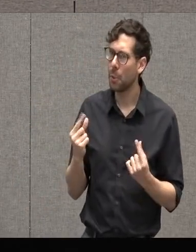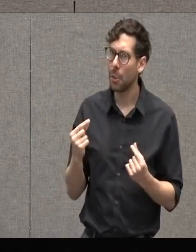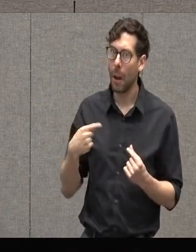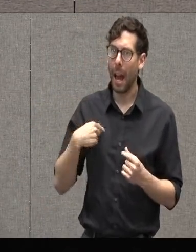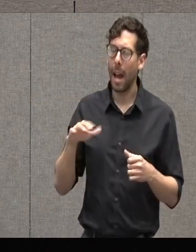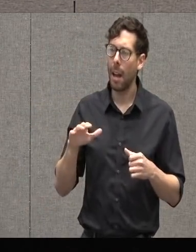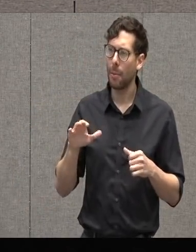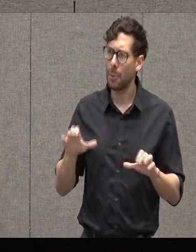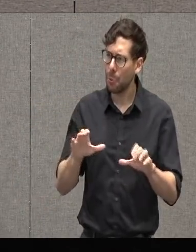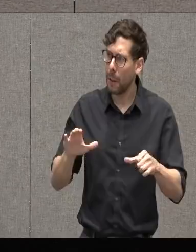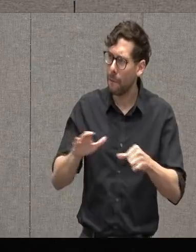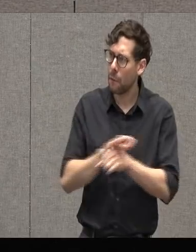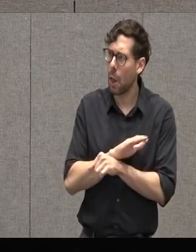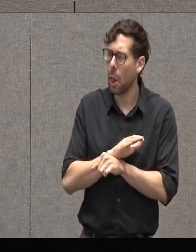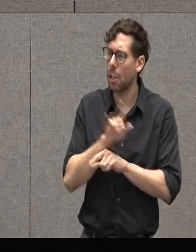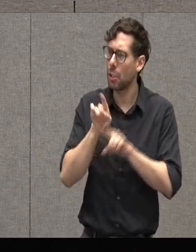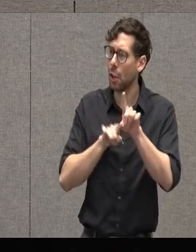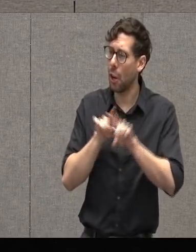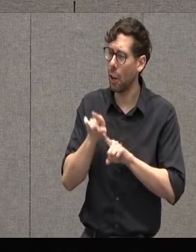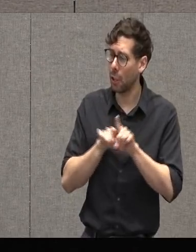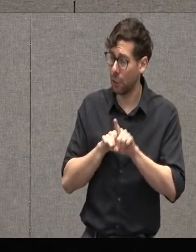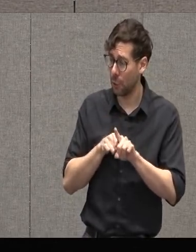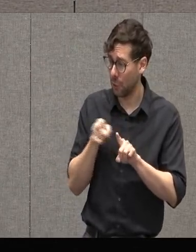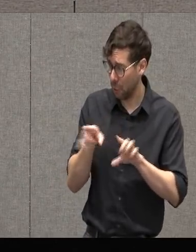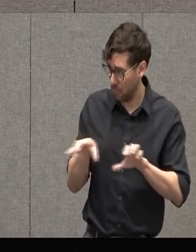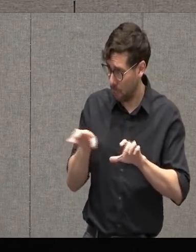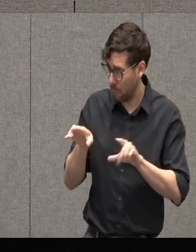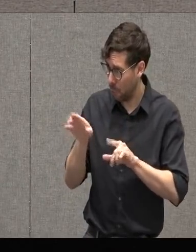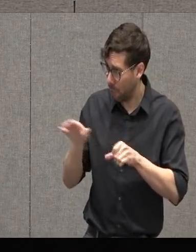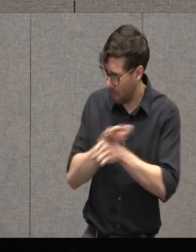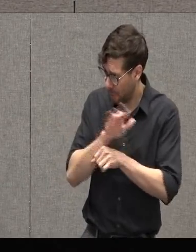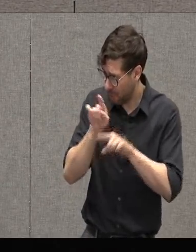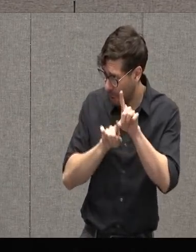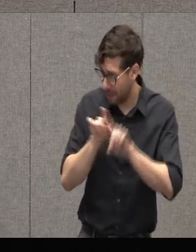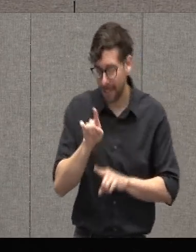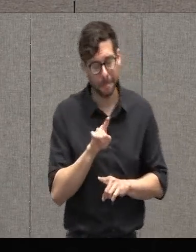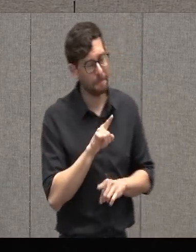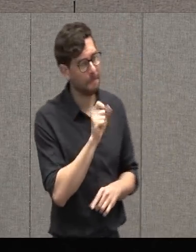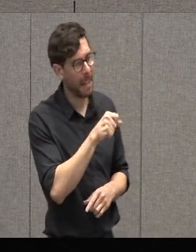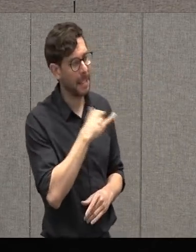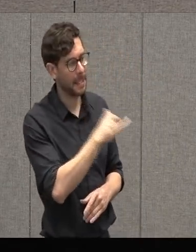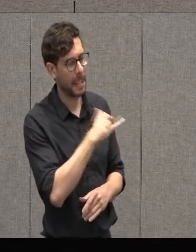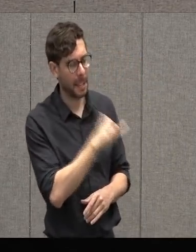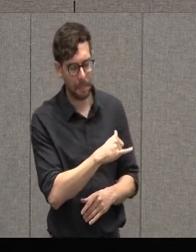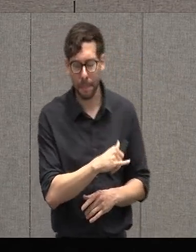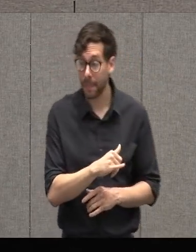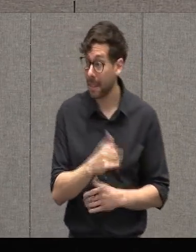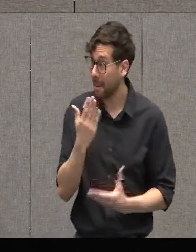Were you doing full stars? I was doing full. You were doing full, I was too. Maybe we're do some half. Wanna do halves?